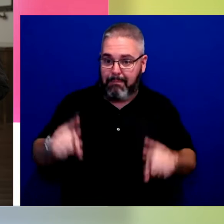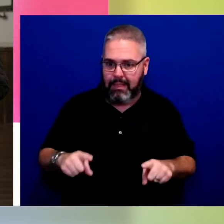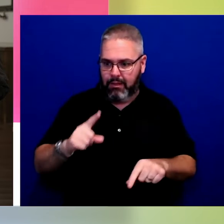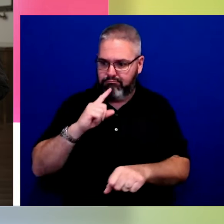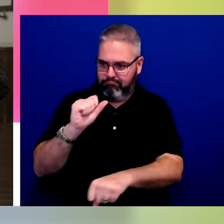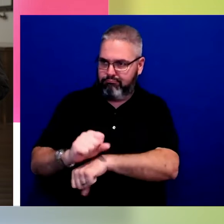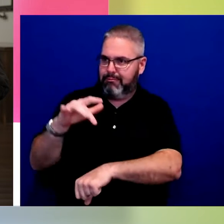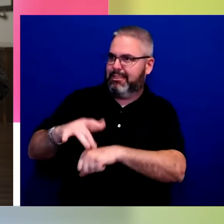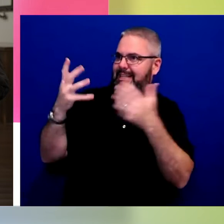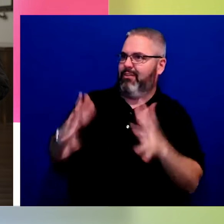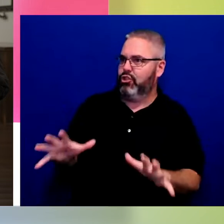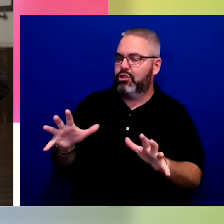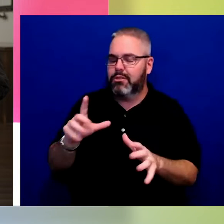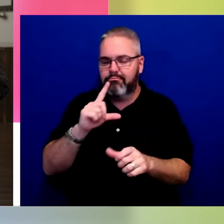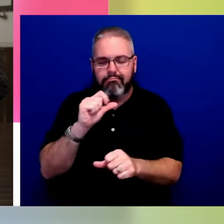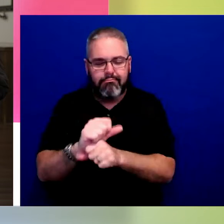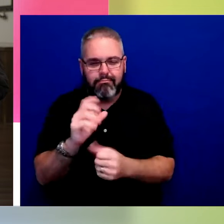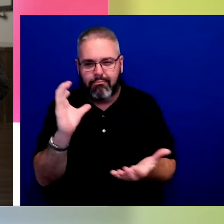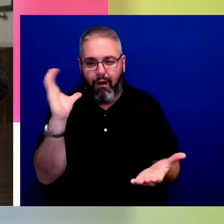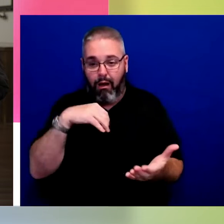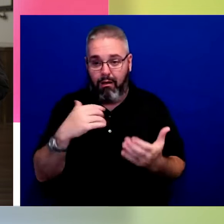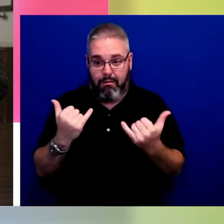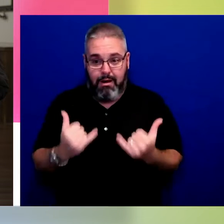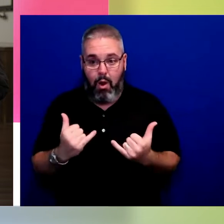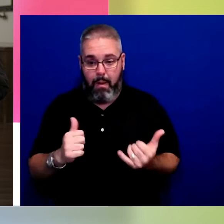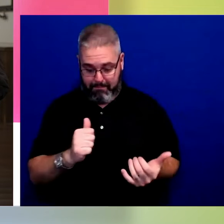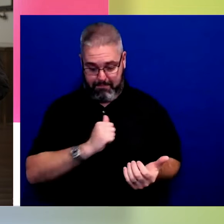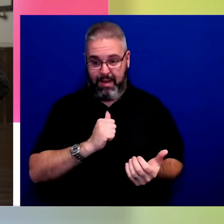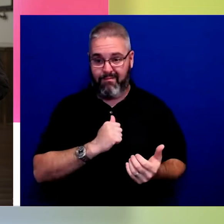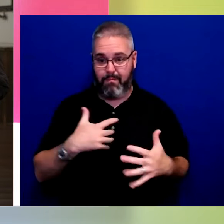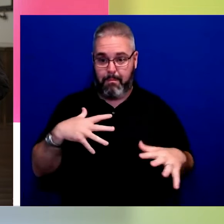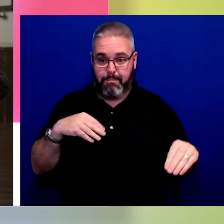Strangely, now that I'm not able to move or talk,